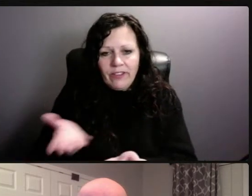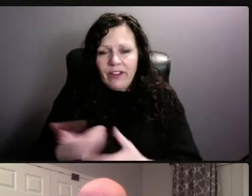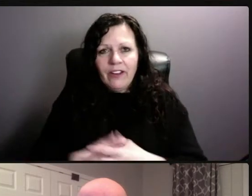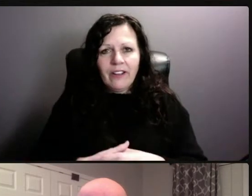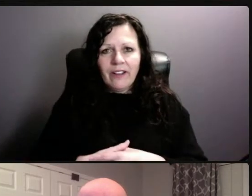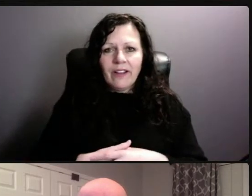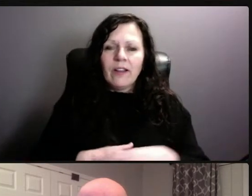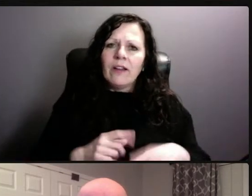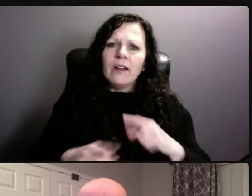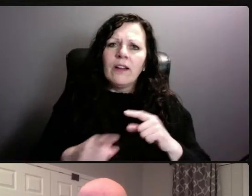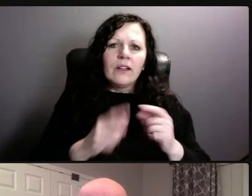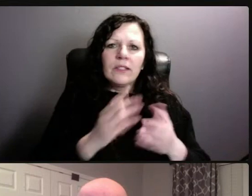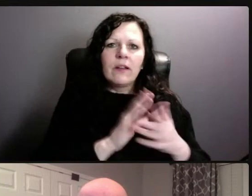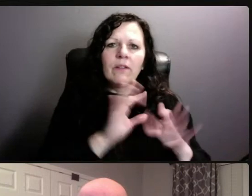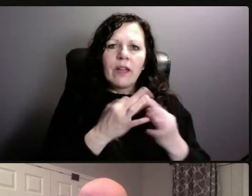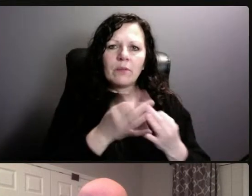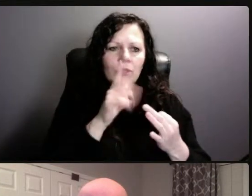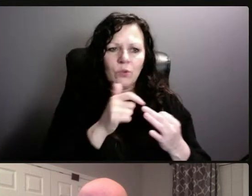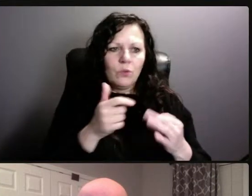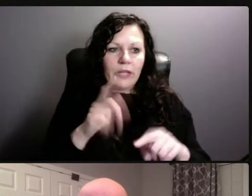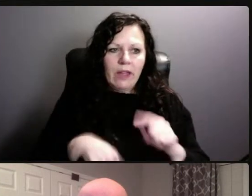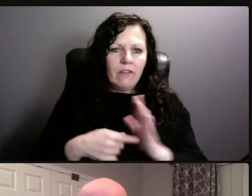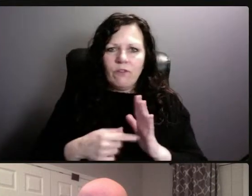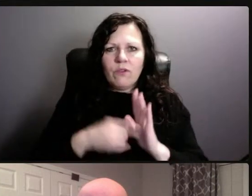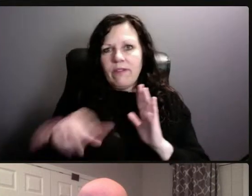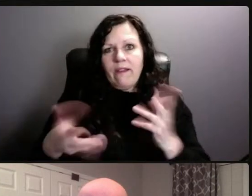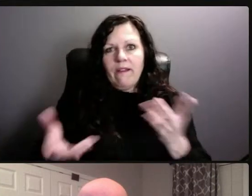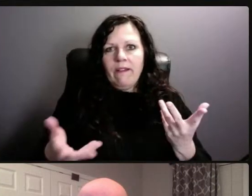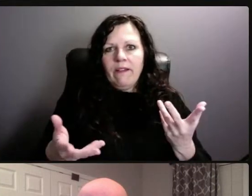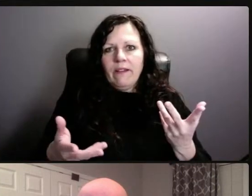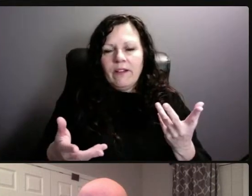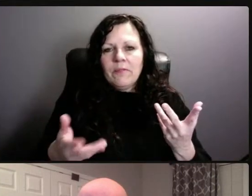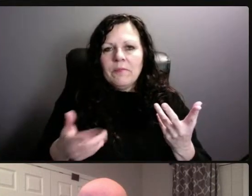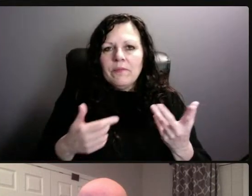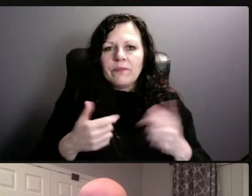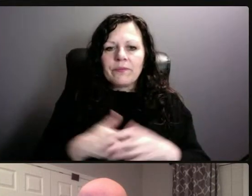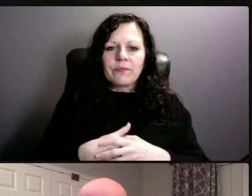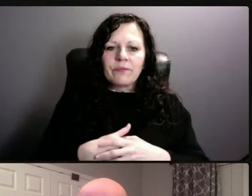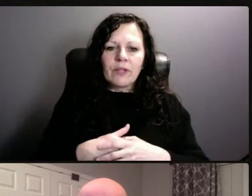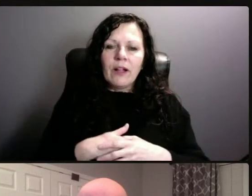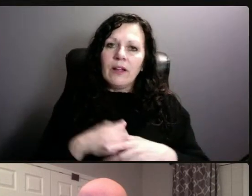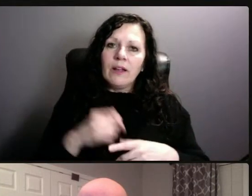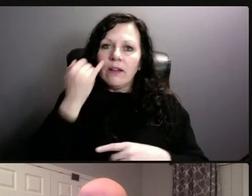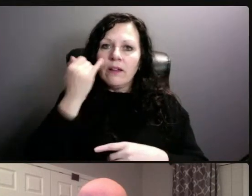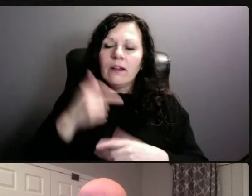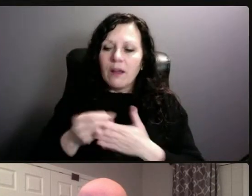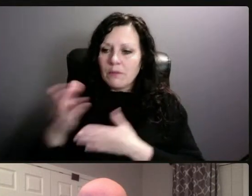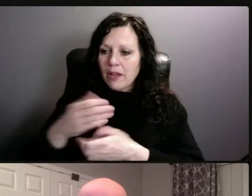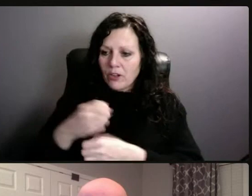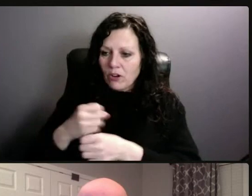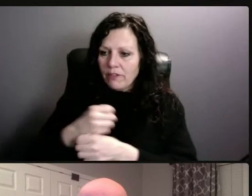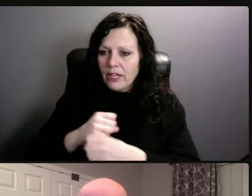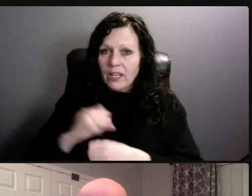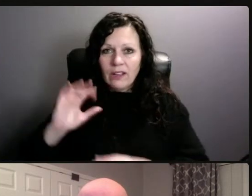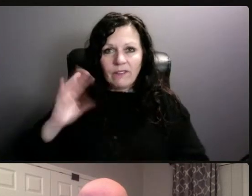MEAN I GUESS JUST TO BE HONEST IN A SENSE THAT CUP OF COFFEE TOO SITS RIGHT THERE.